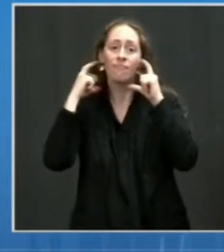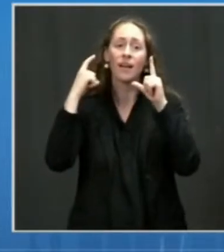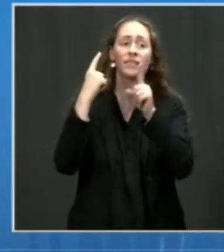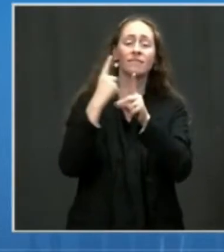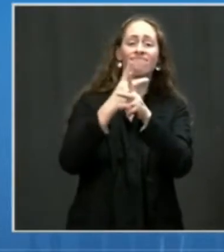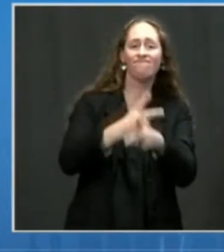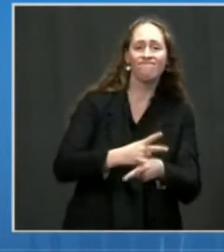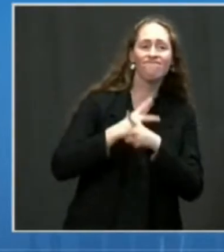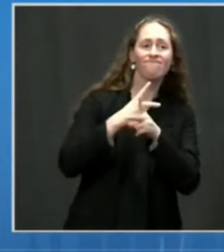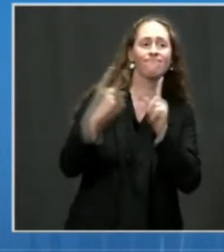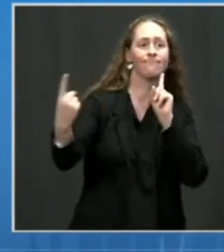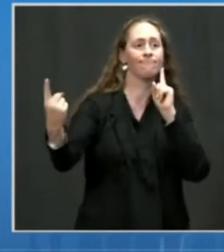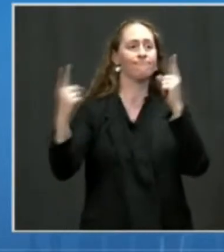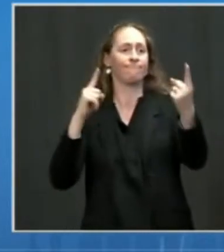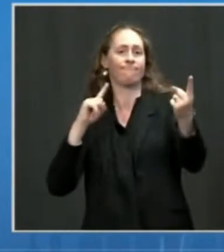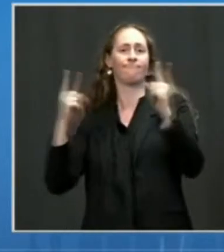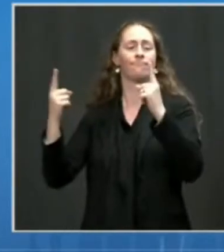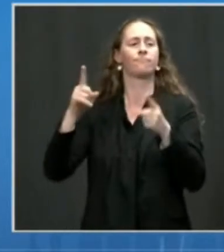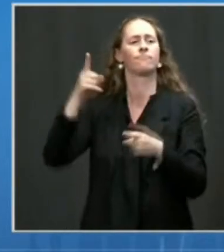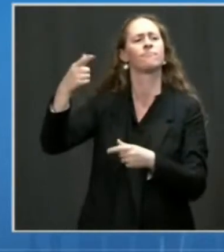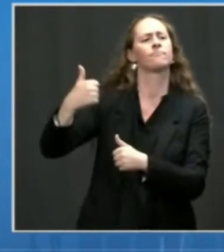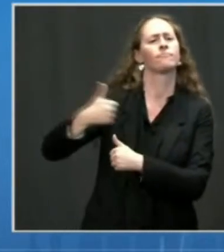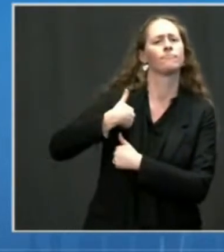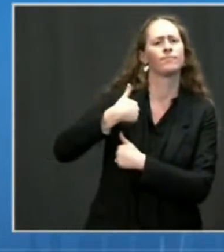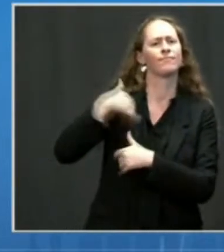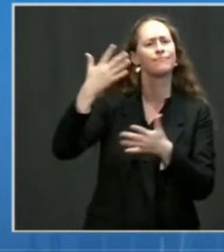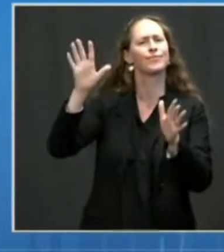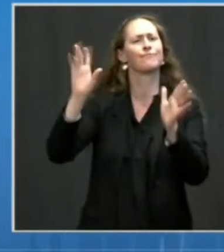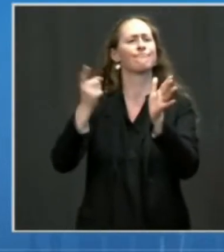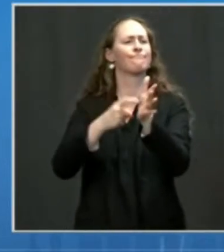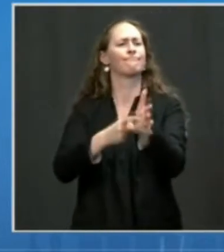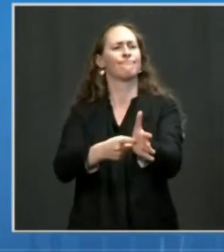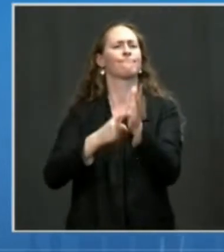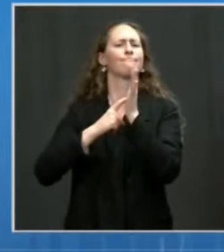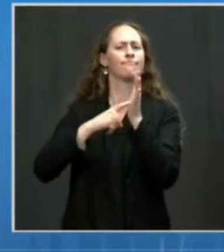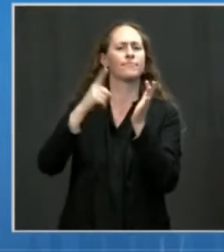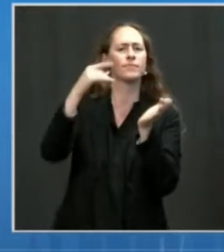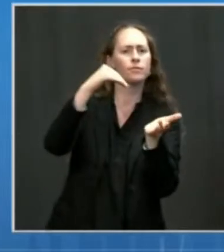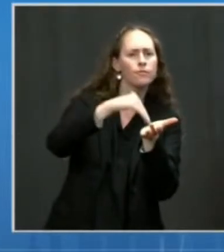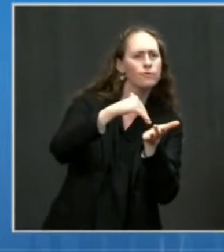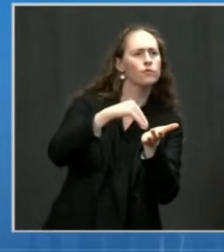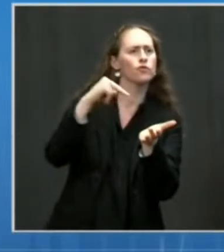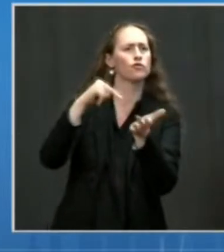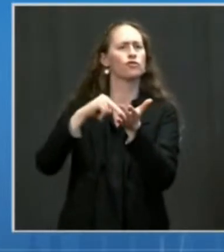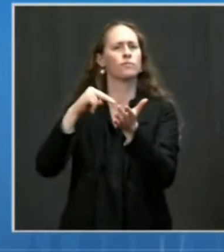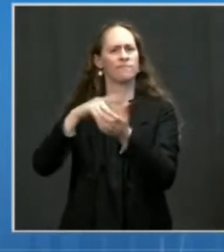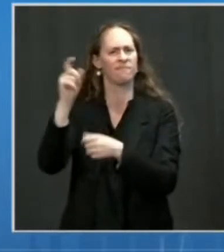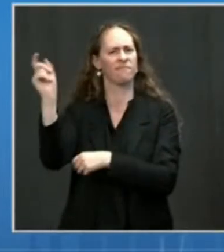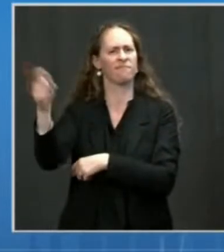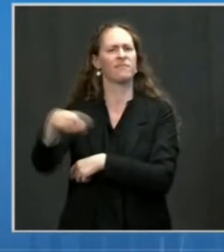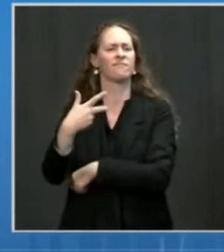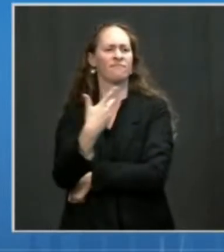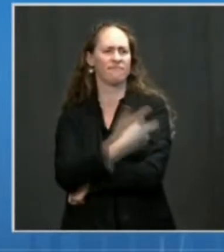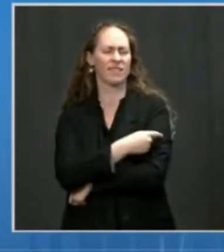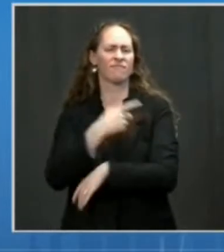COLLEAGUES, WHICH IS RIGOROUS TESTING, SOCIAL DISTANCING AND MASKING. THERE ARE MANDATES AT THE VA